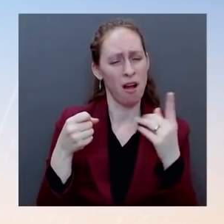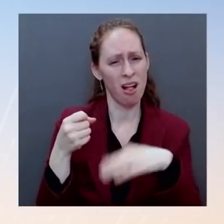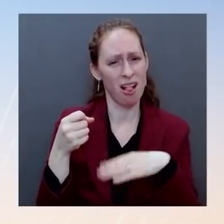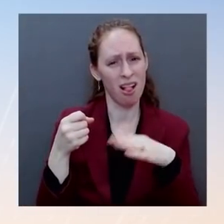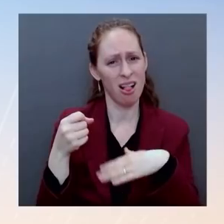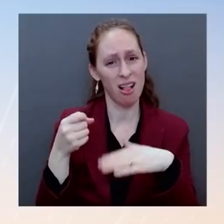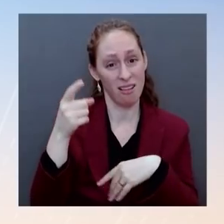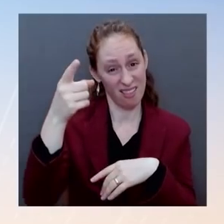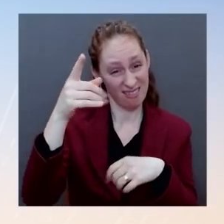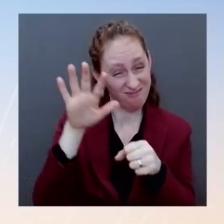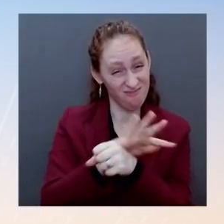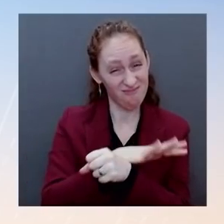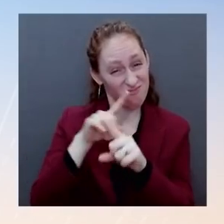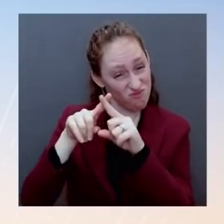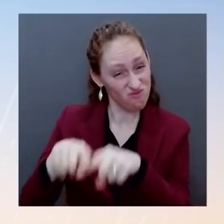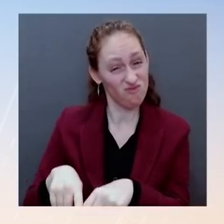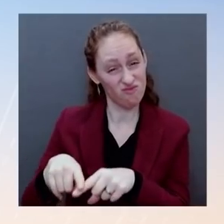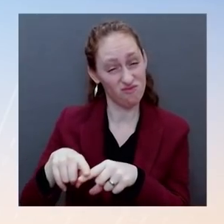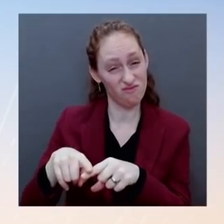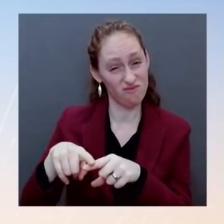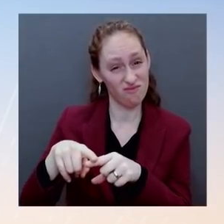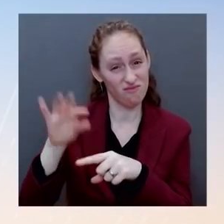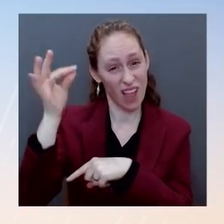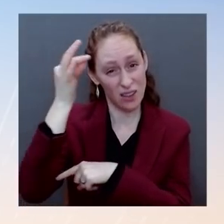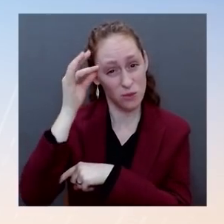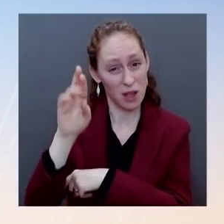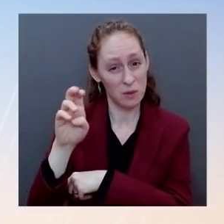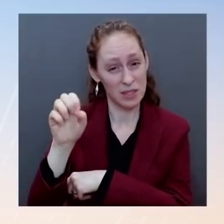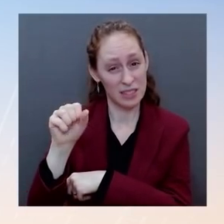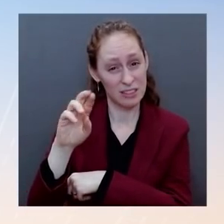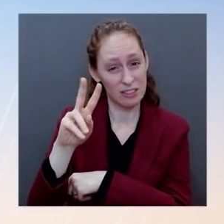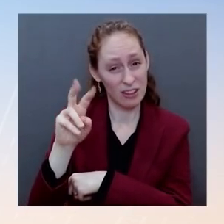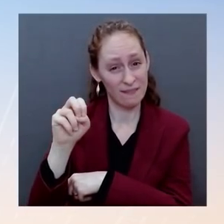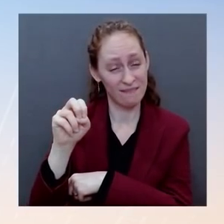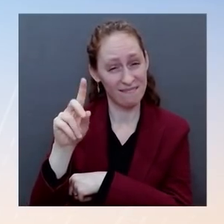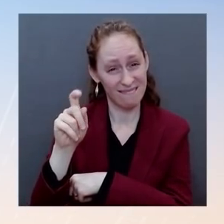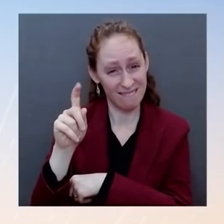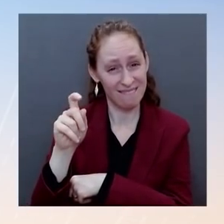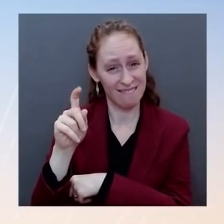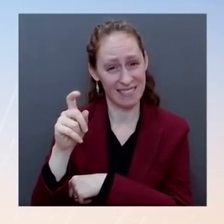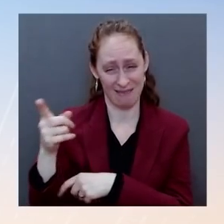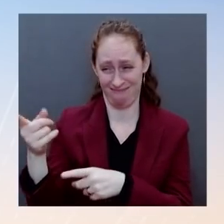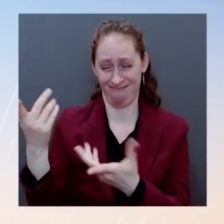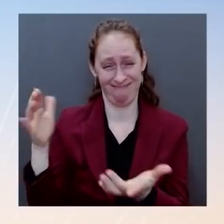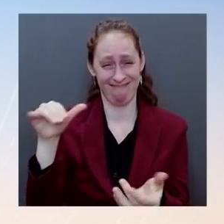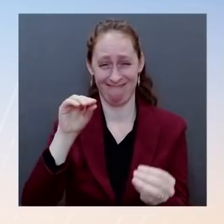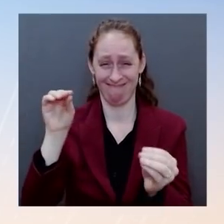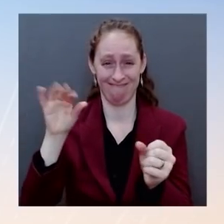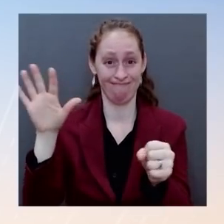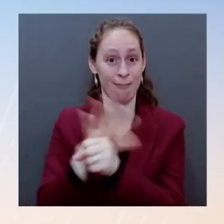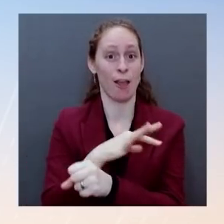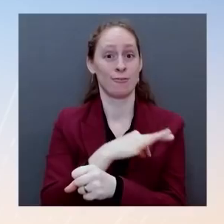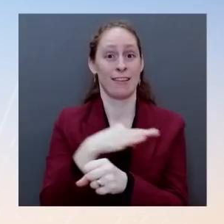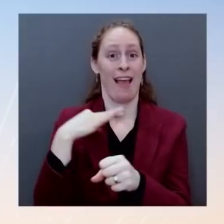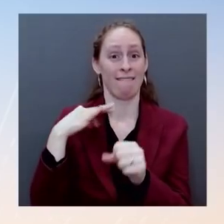Mr. Deese: So, on your last question: No, I don't think it's having an impact. I think that the most immediate issue on that score